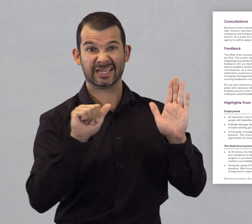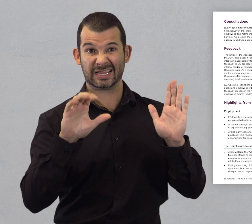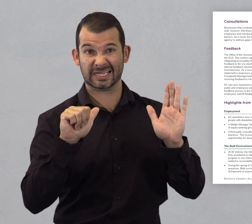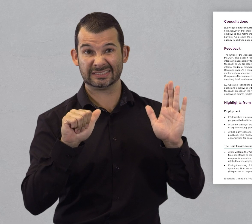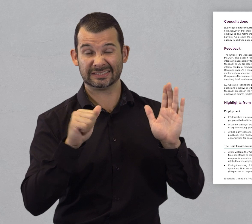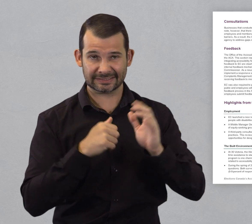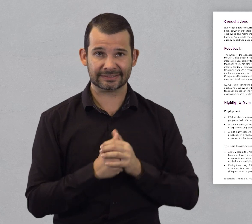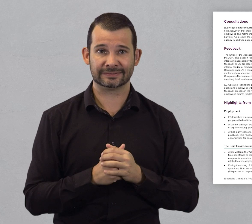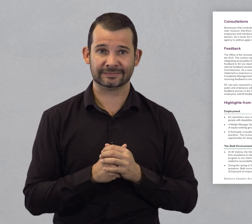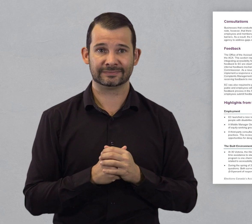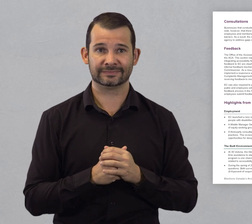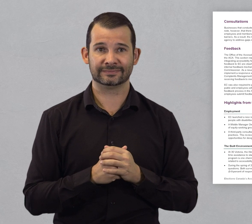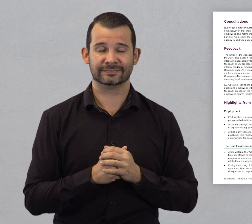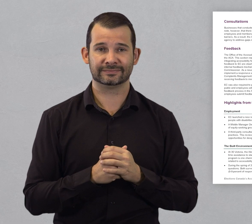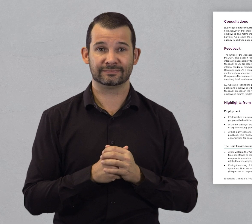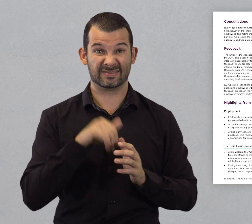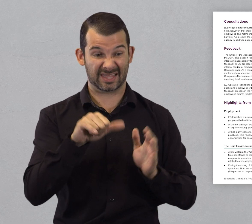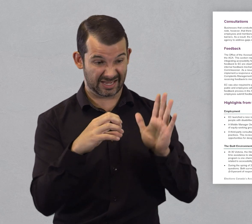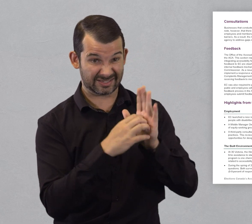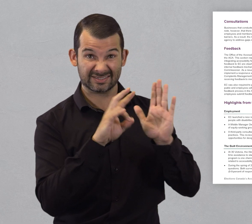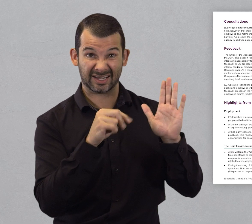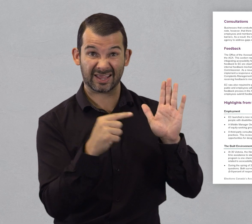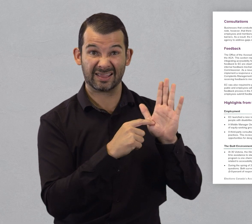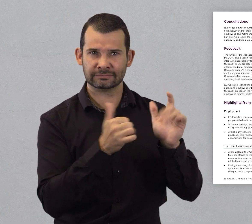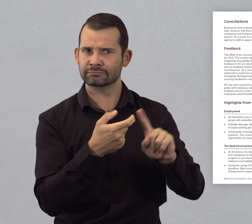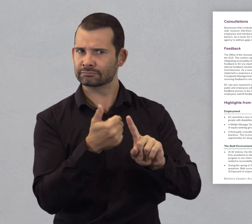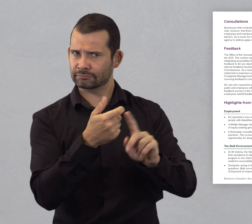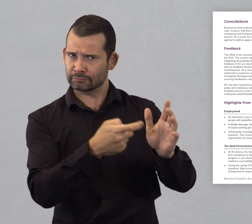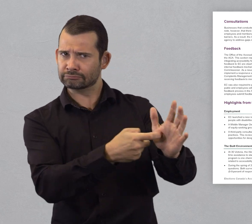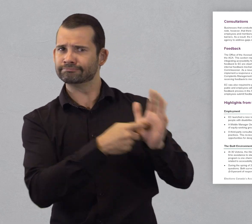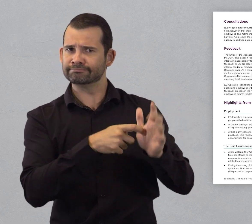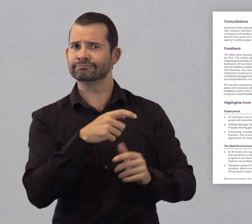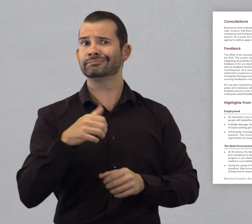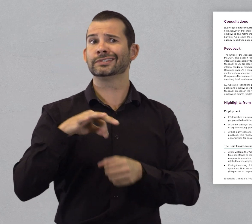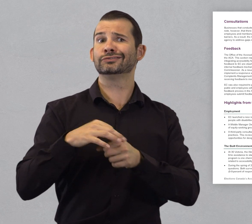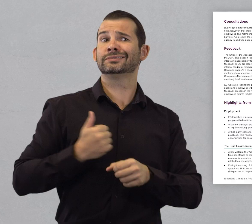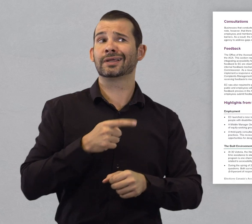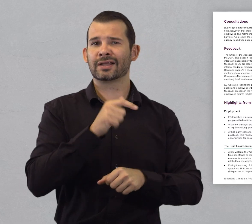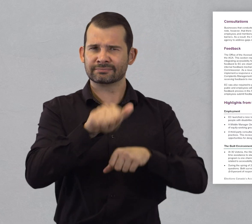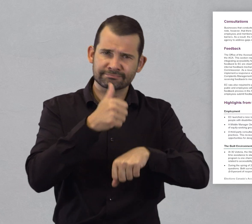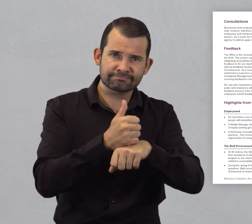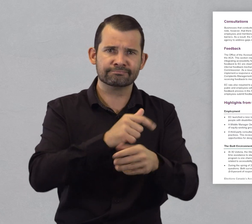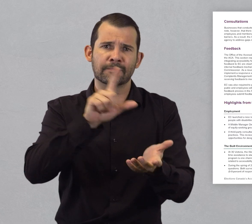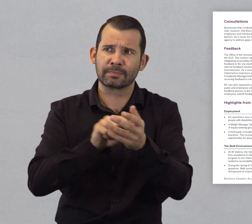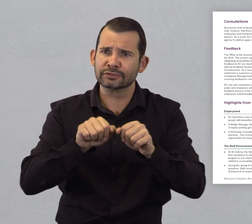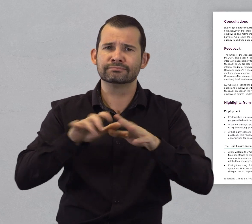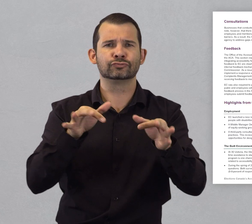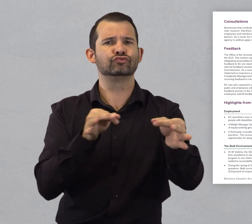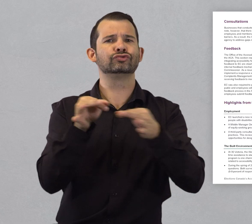the ACA. This section requires EC to establish and publish a description of the process for